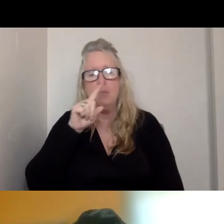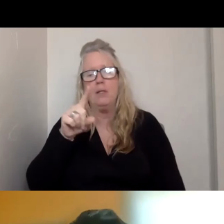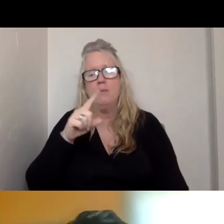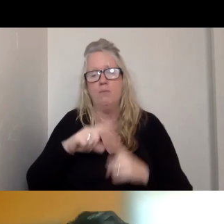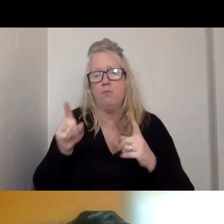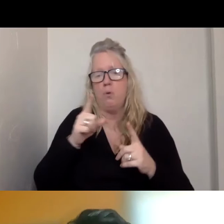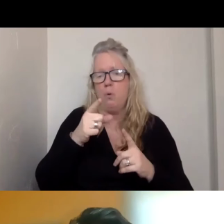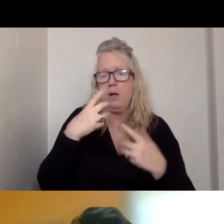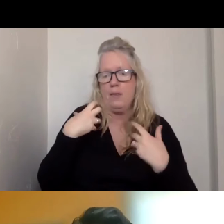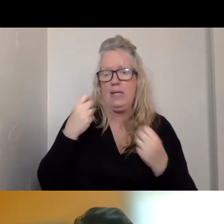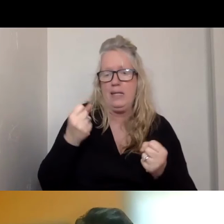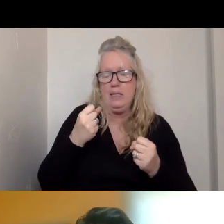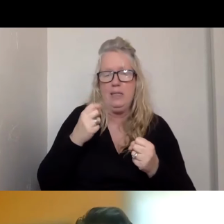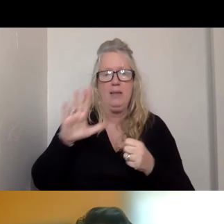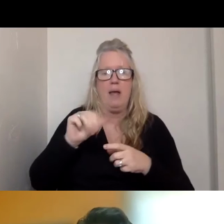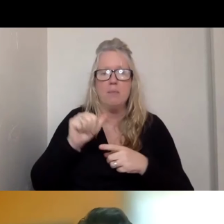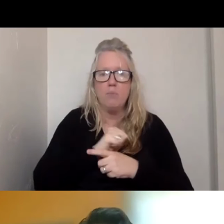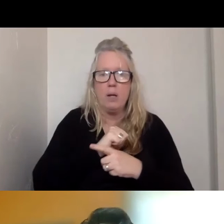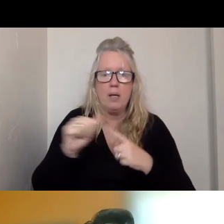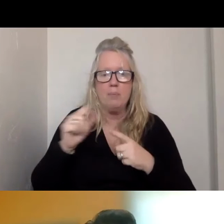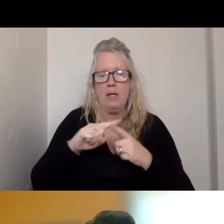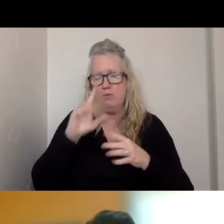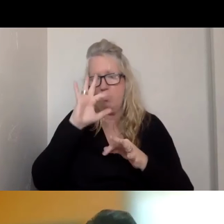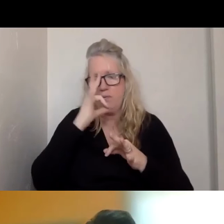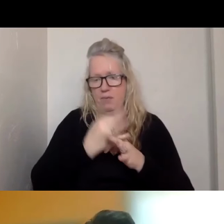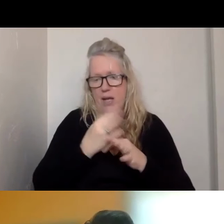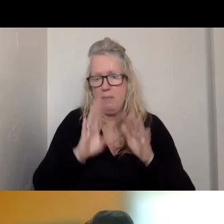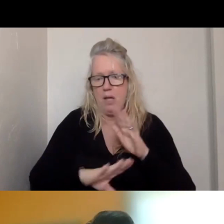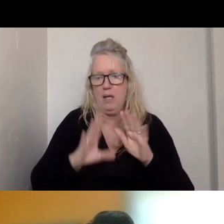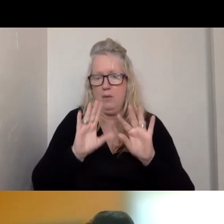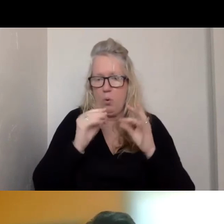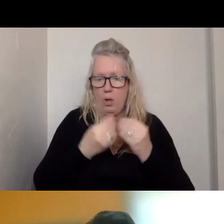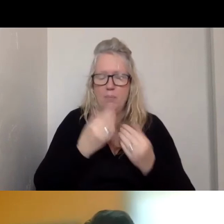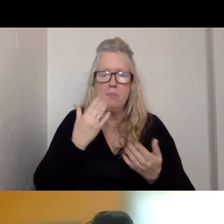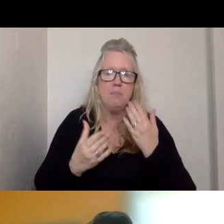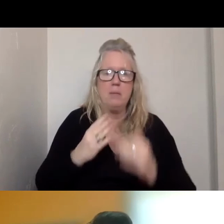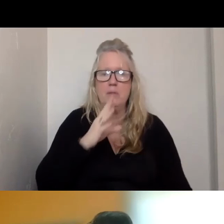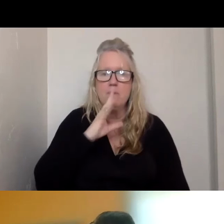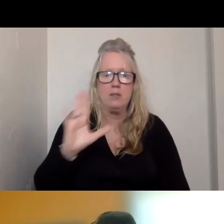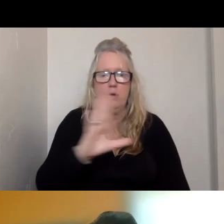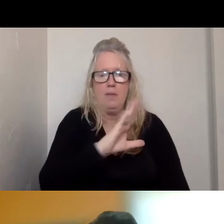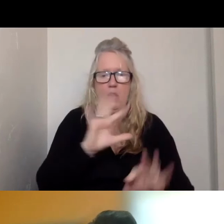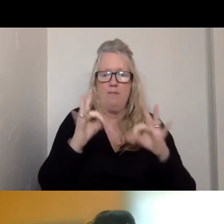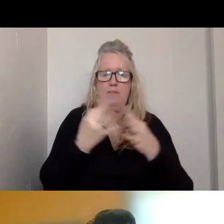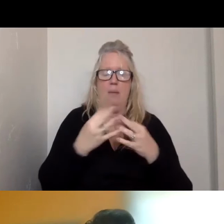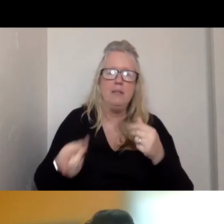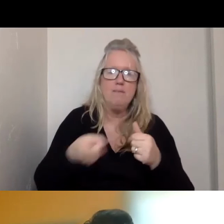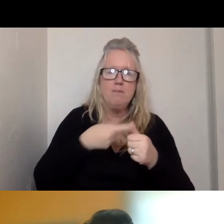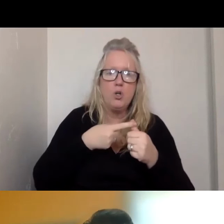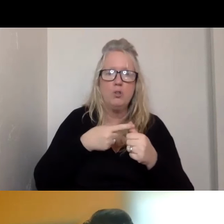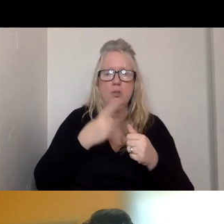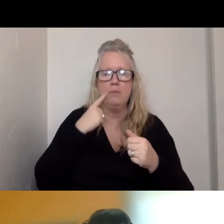FAITH BASED OR GO TO FAMILY FIRST BEFORE SEEKING HEALTH AROUND